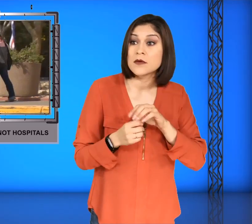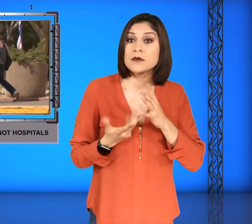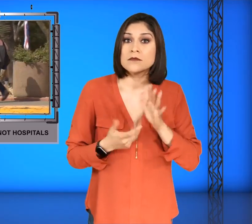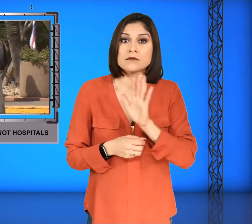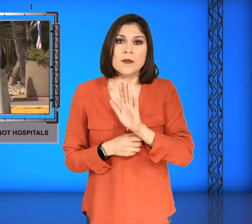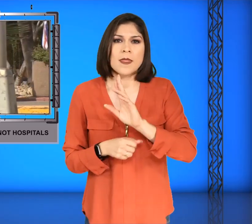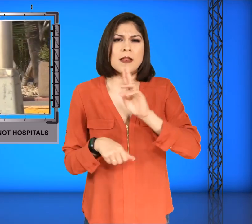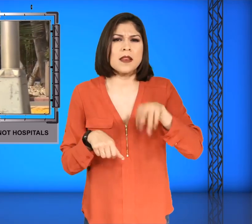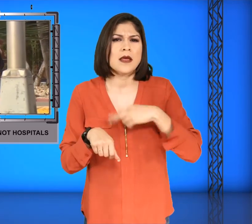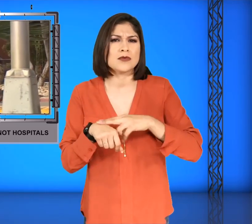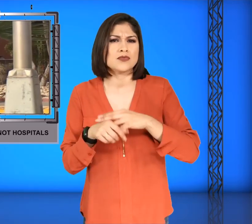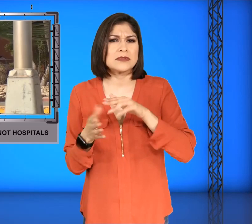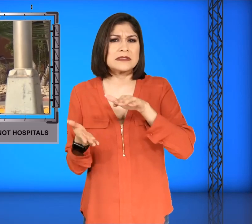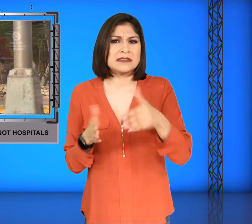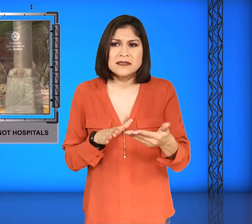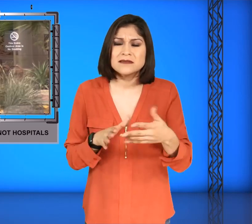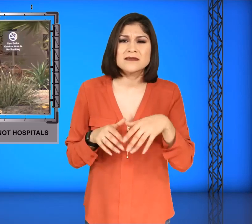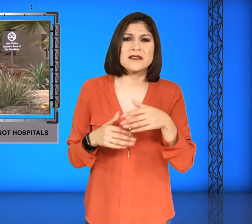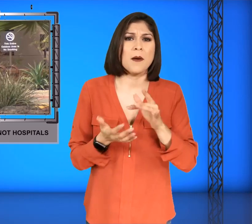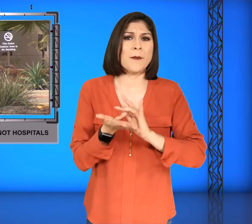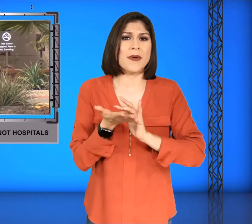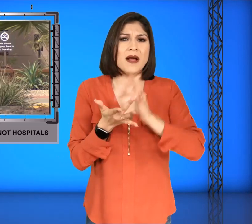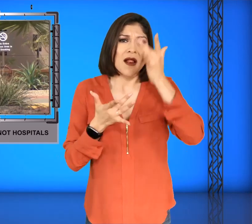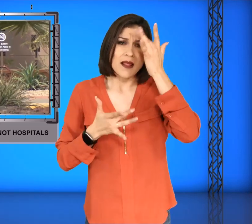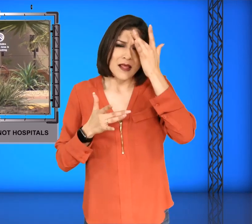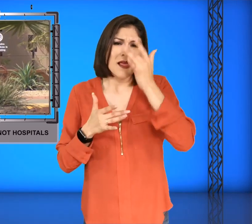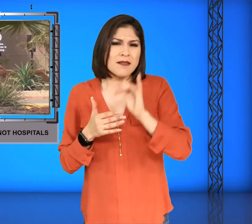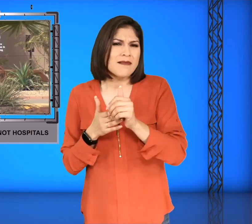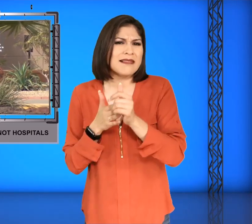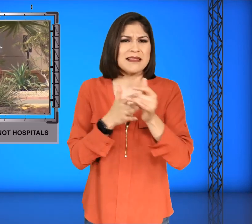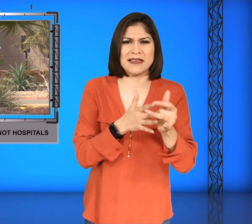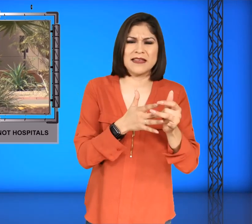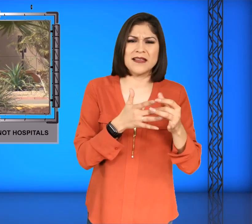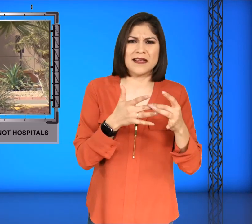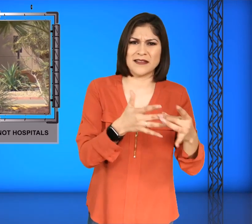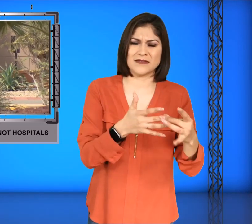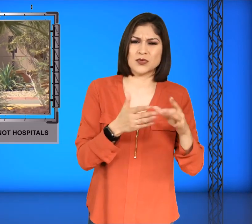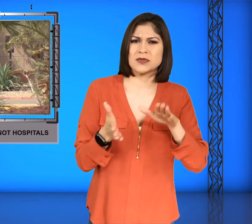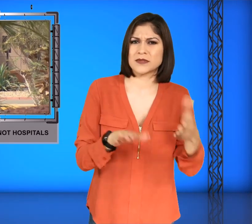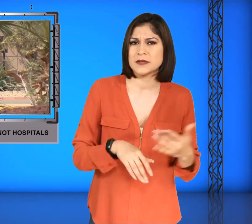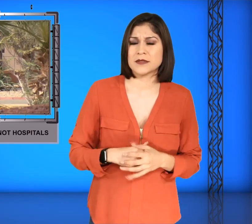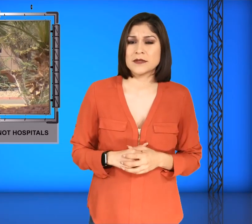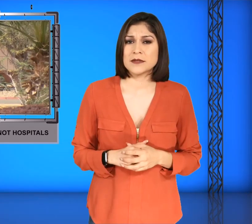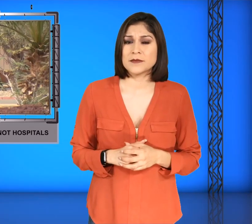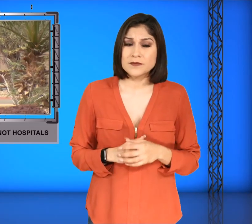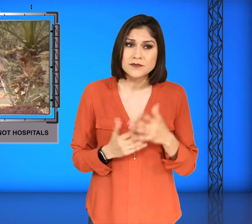The study involved natural deaths, when a medical condition leads directly to death.